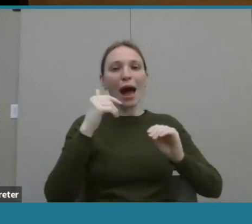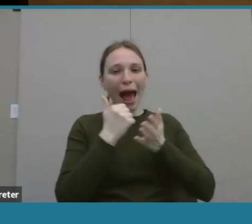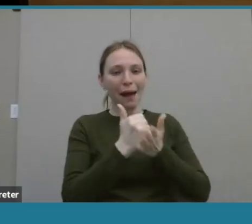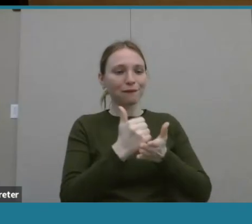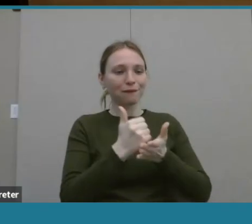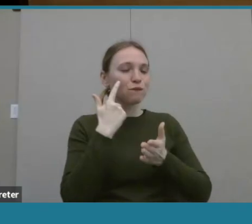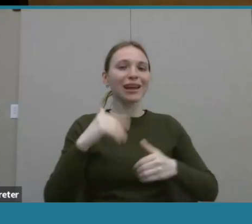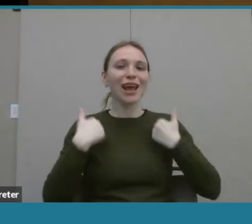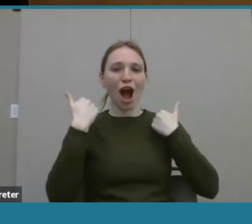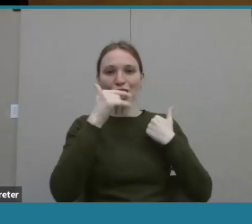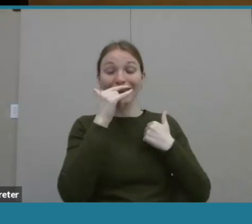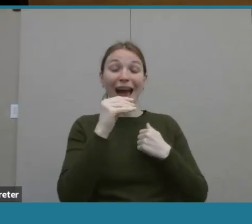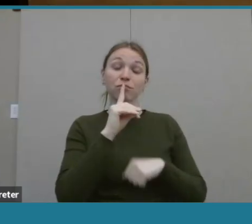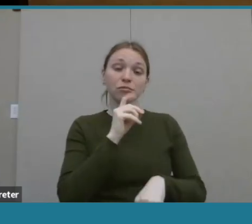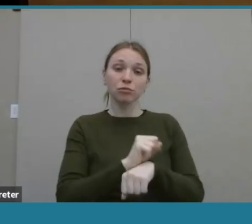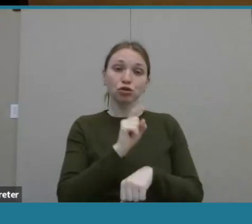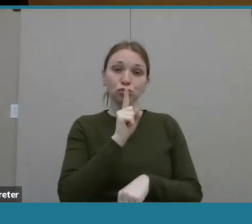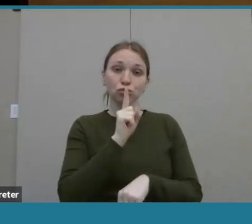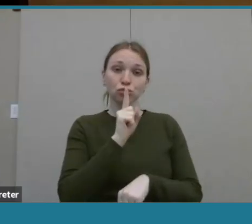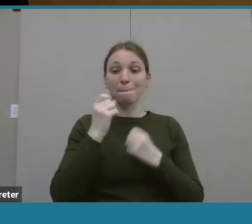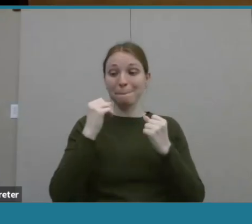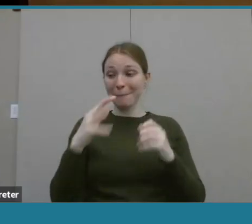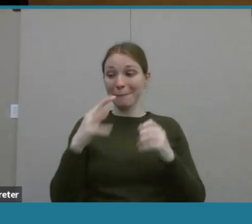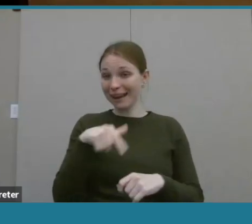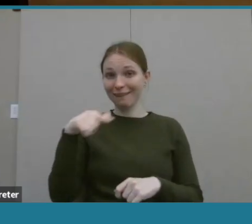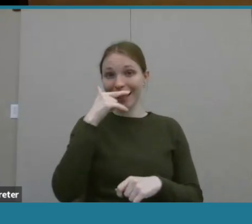teeth, which is duplicating what our zookeepers do here at the zoo.